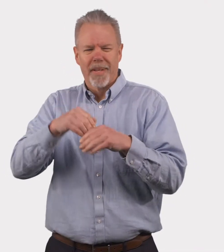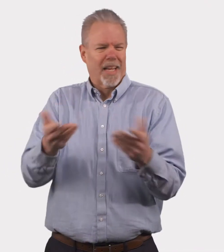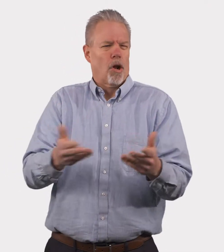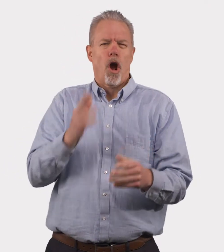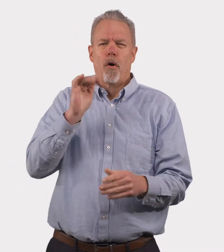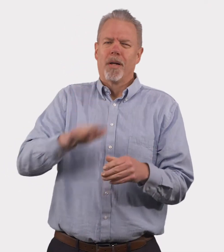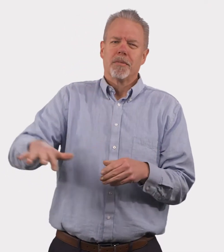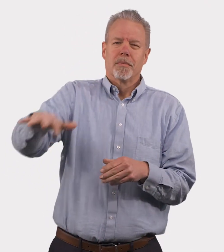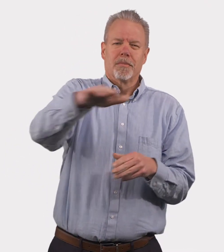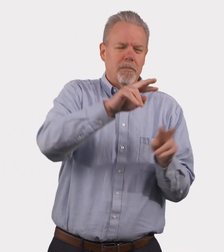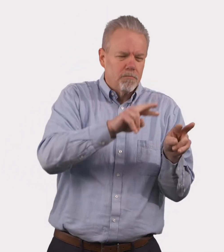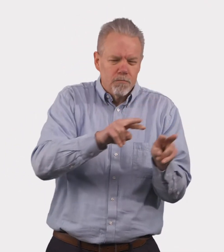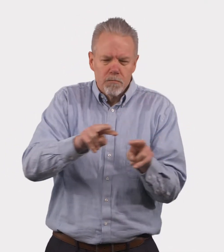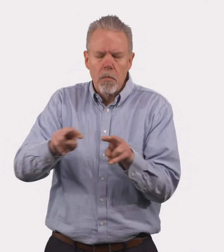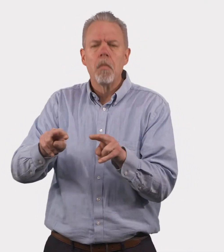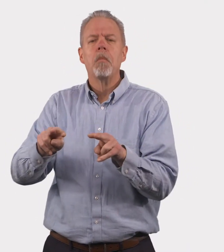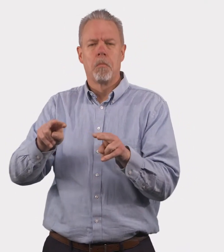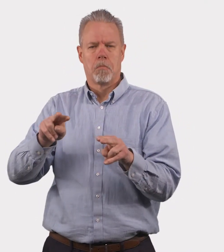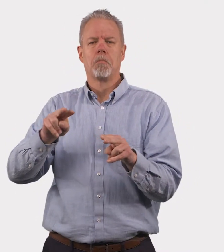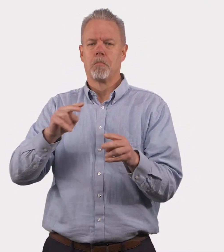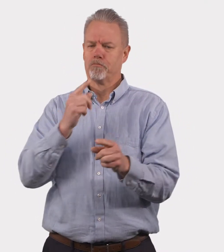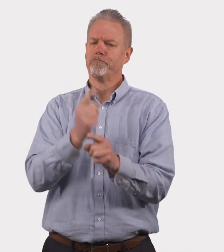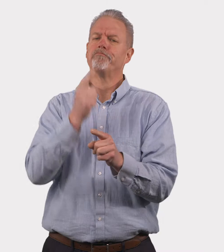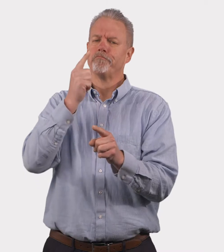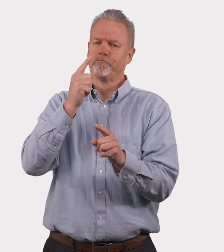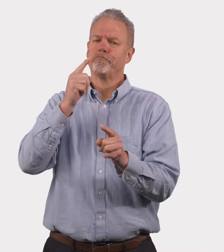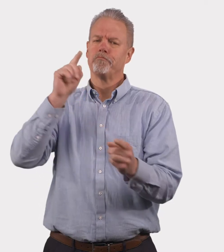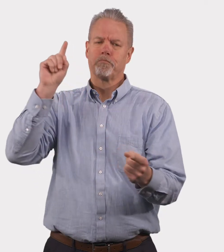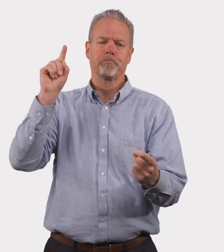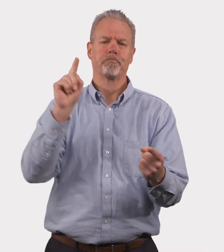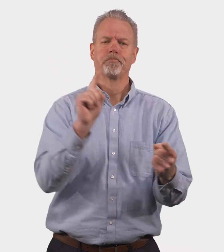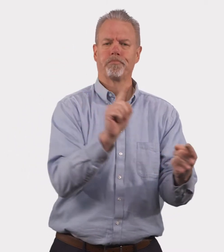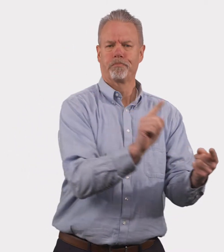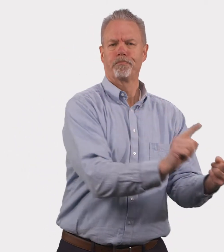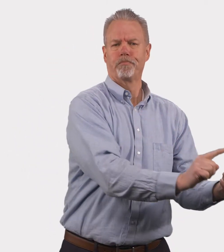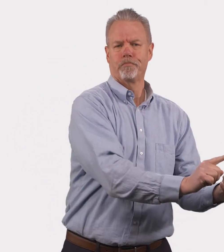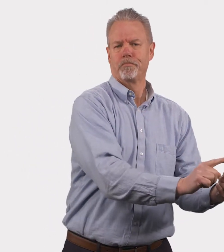and wastewater surveillance is trending in the right direction.